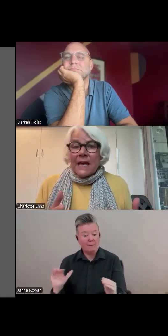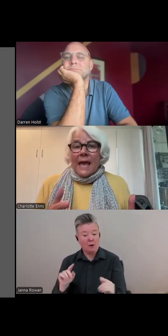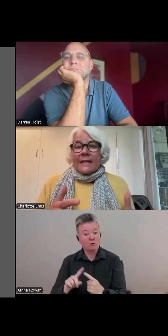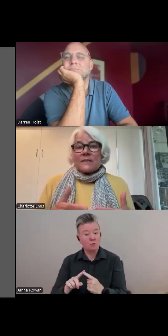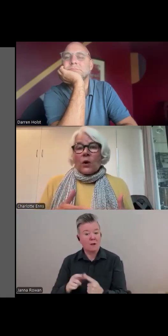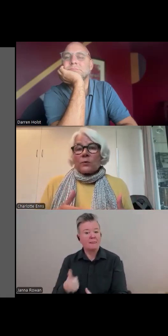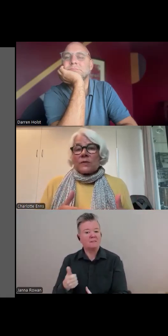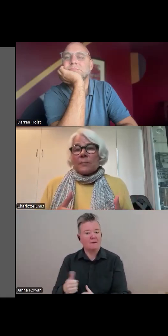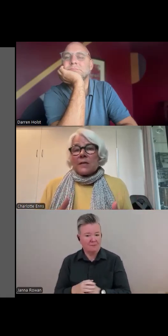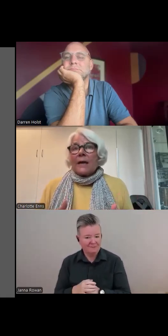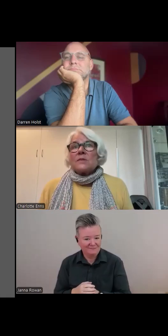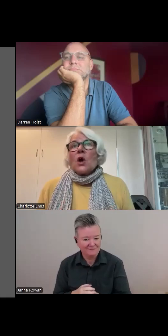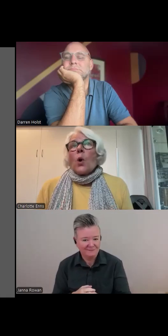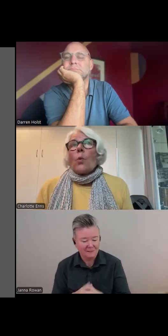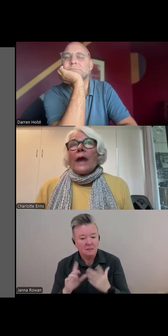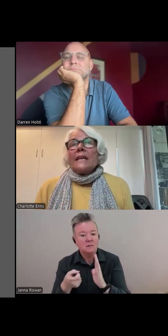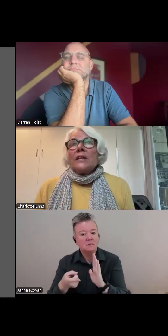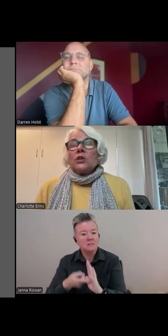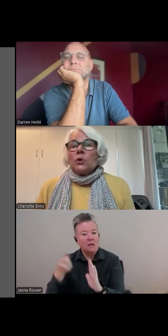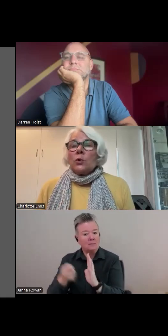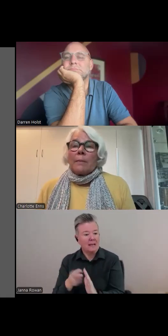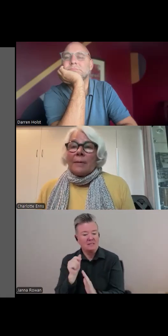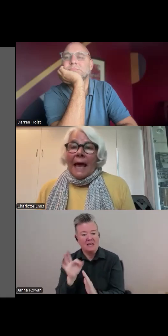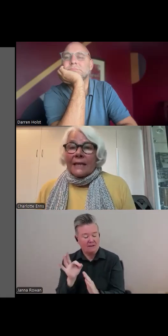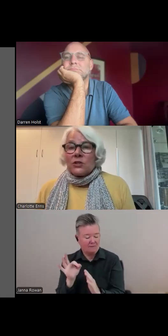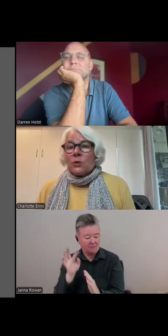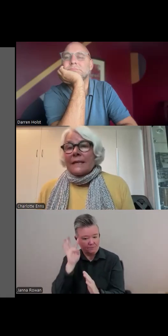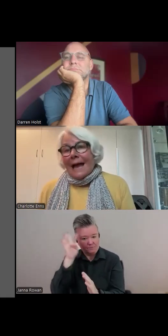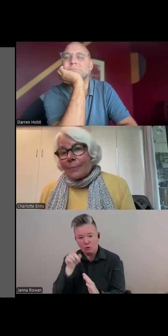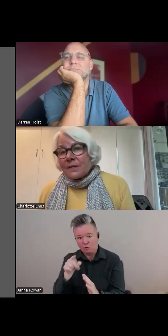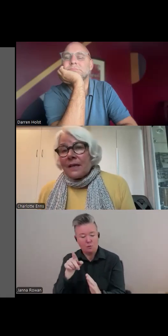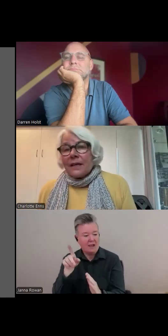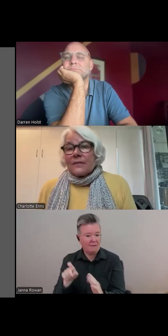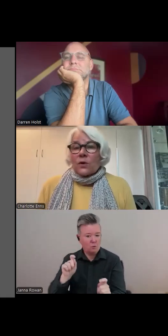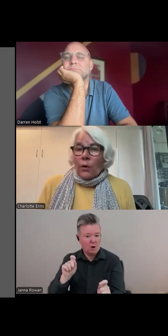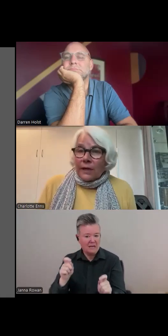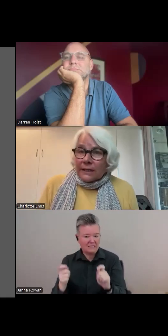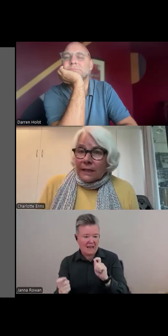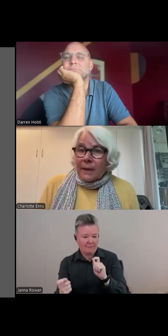to themselves, right? And so sometimes when you maybe had to adapt